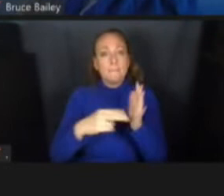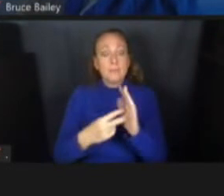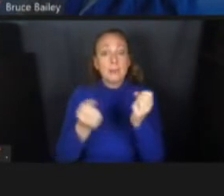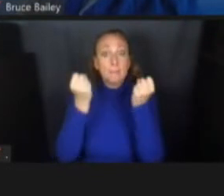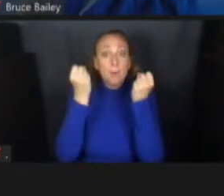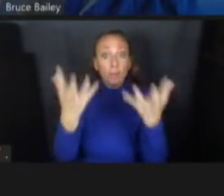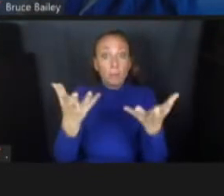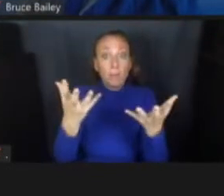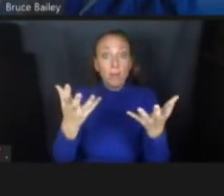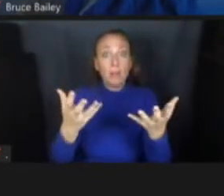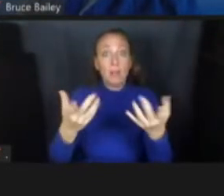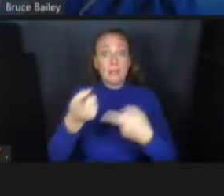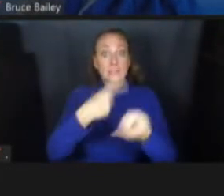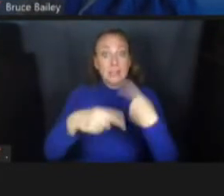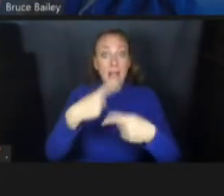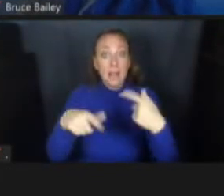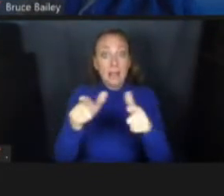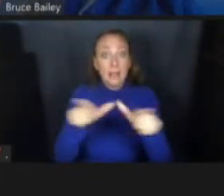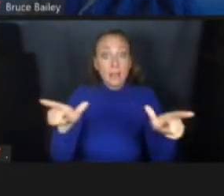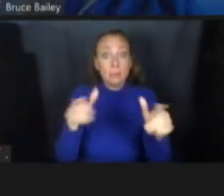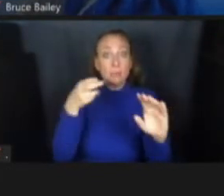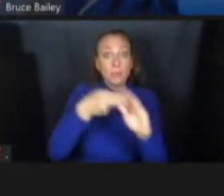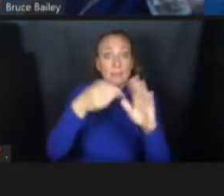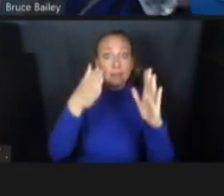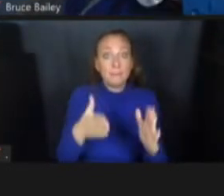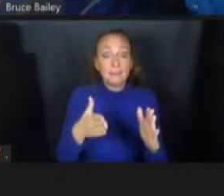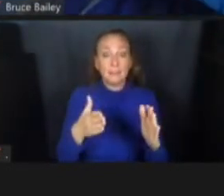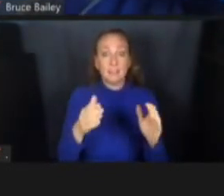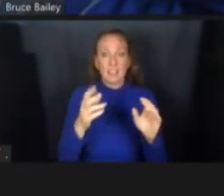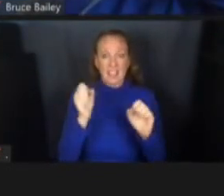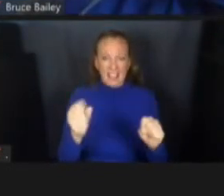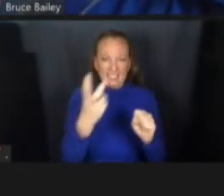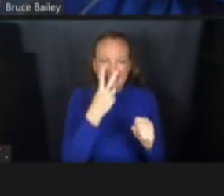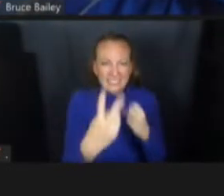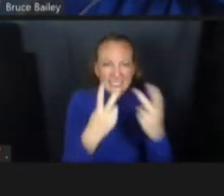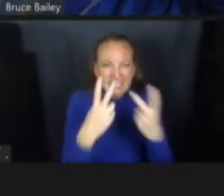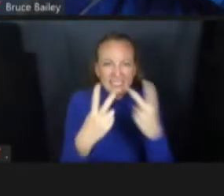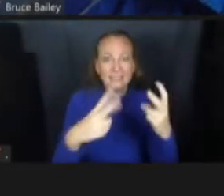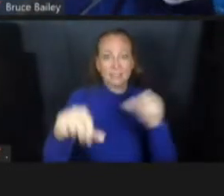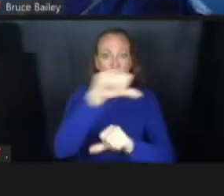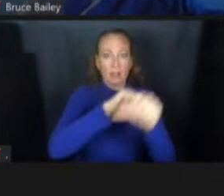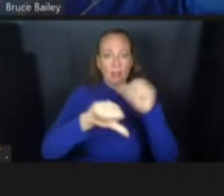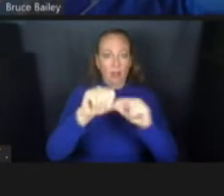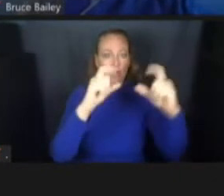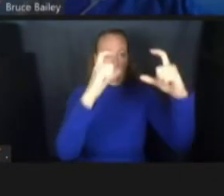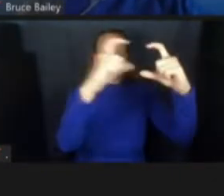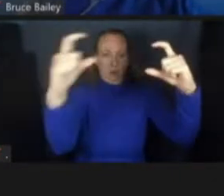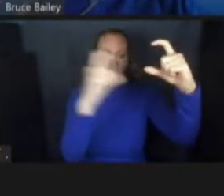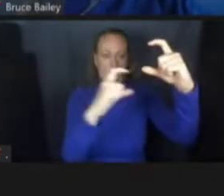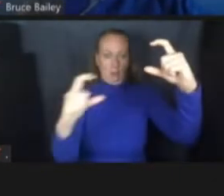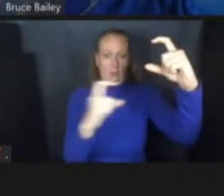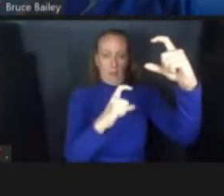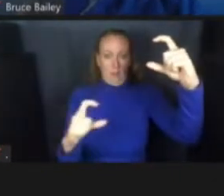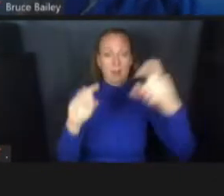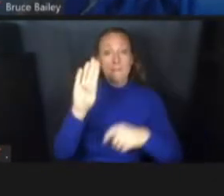for multiple sign language participants, to see and be seen by the sign language interpreters.